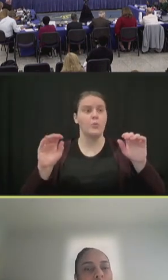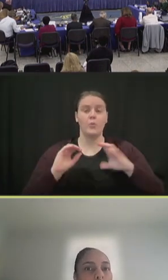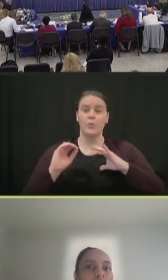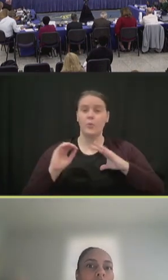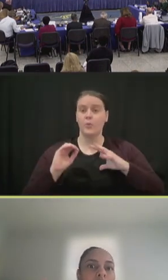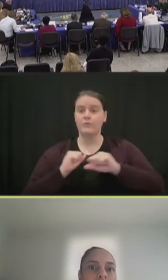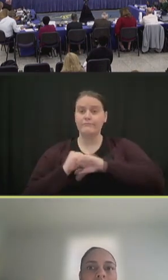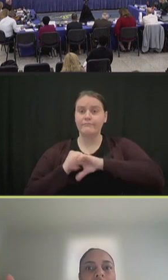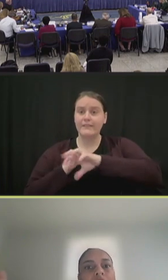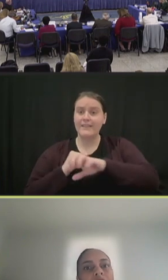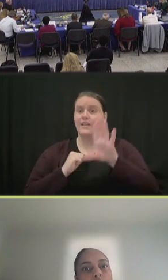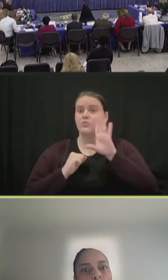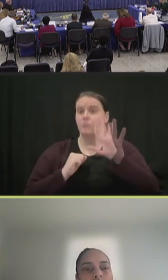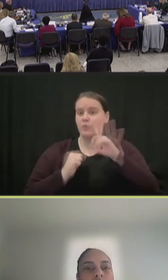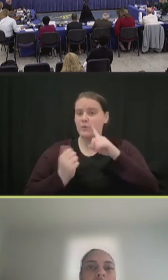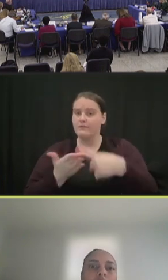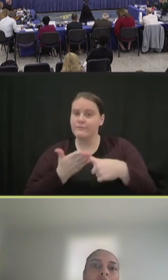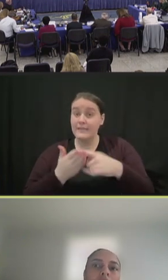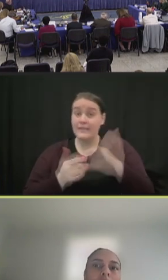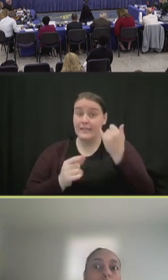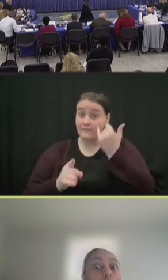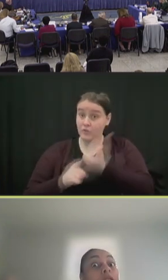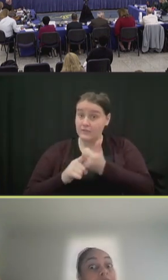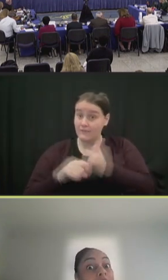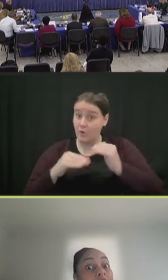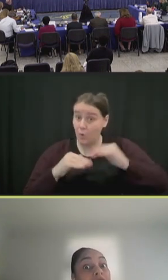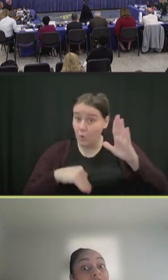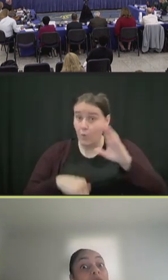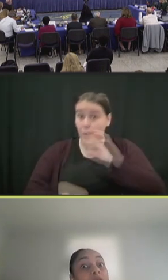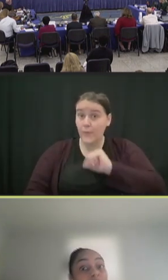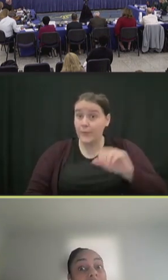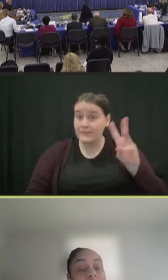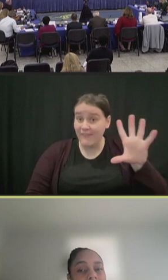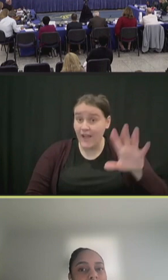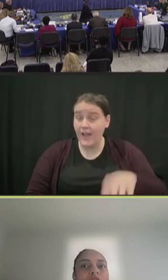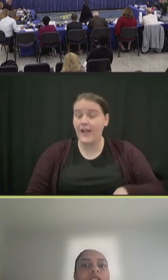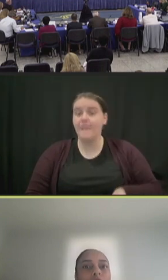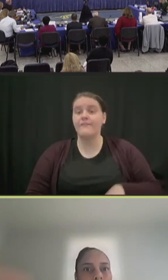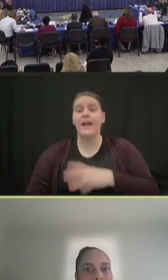right? If you are 65 and older, or/and have a chronic condition,